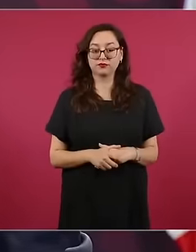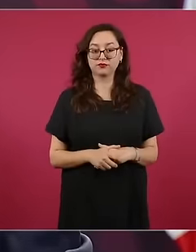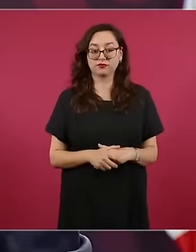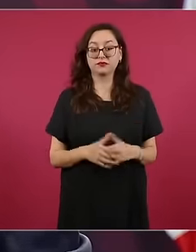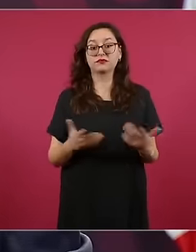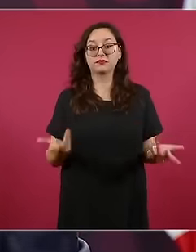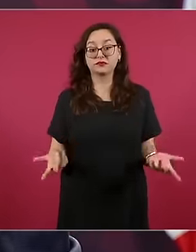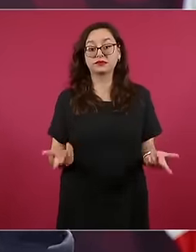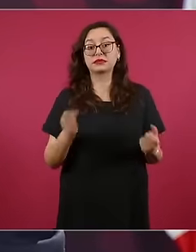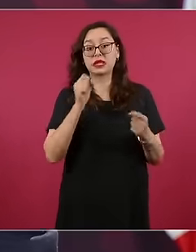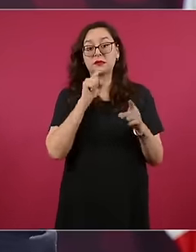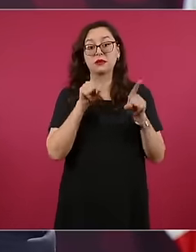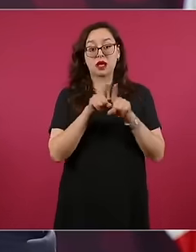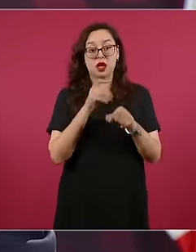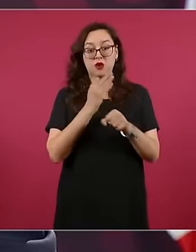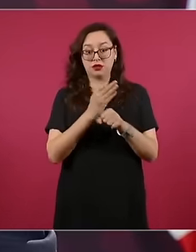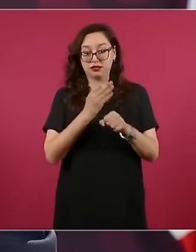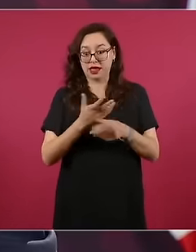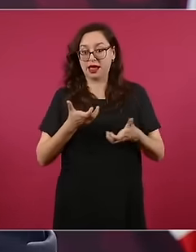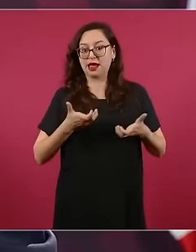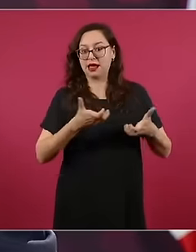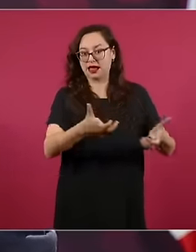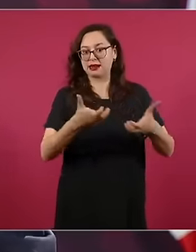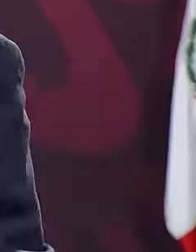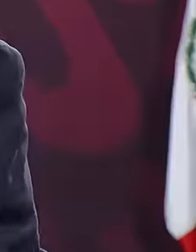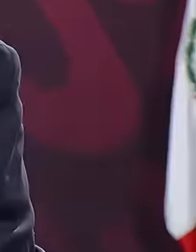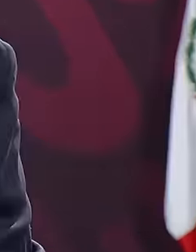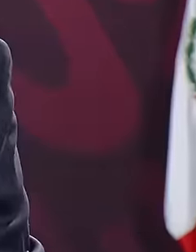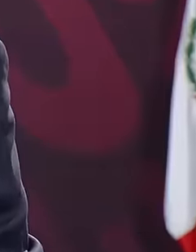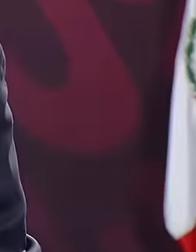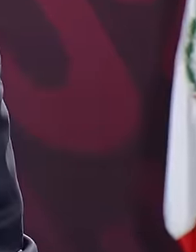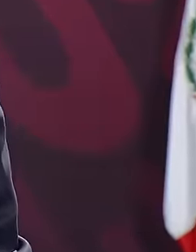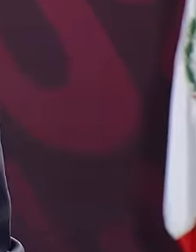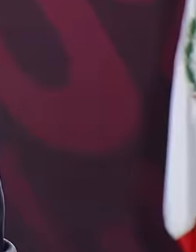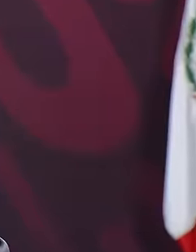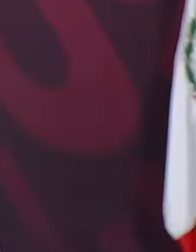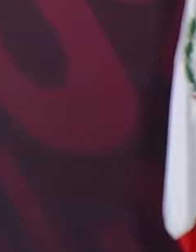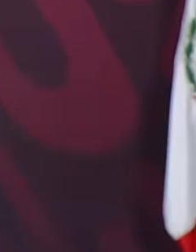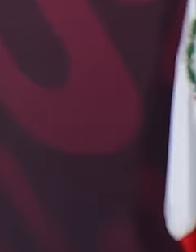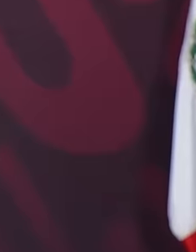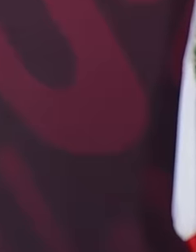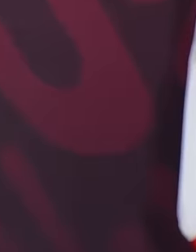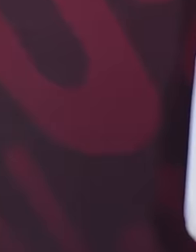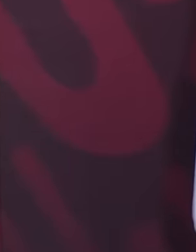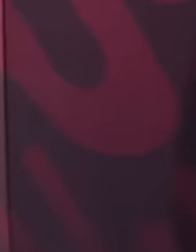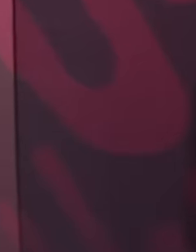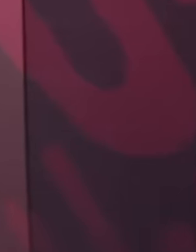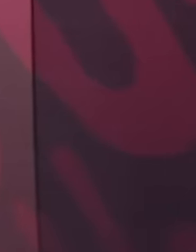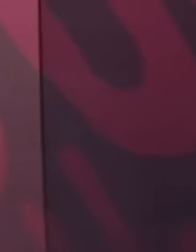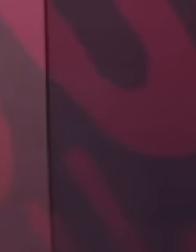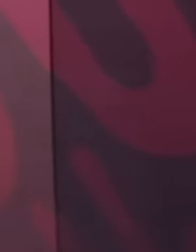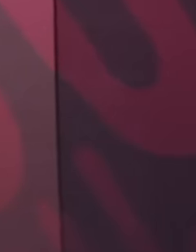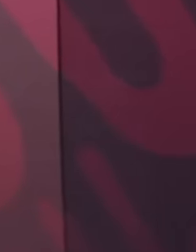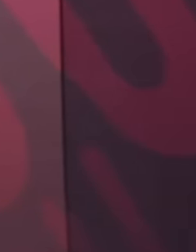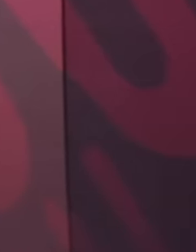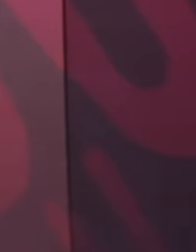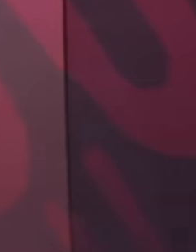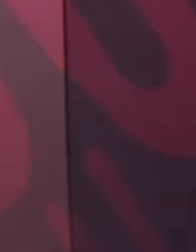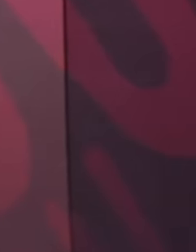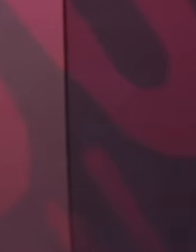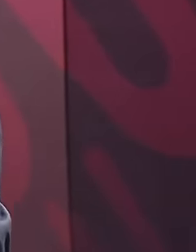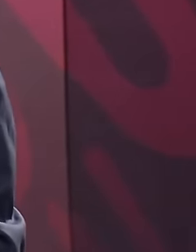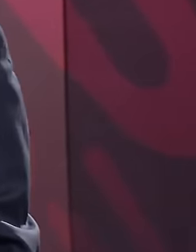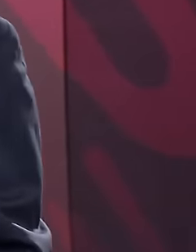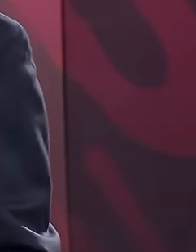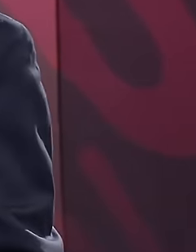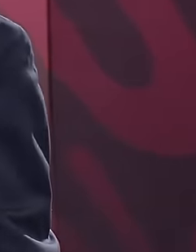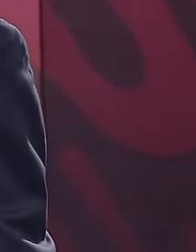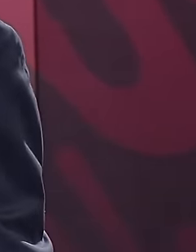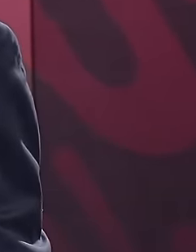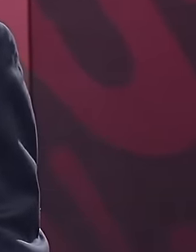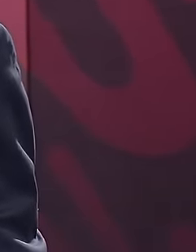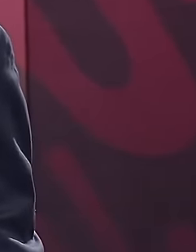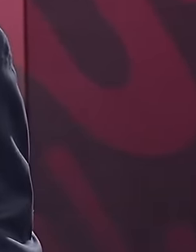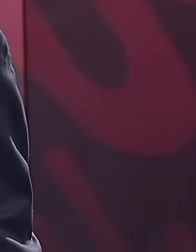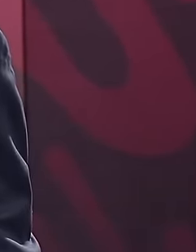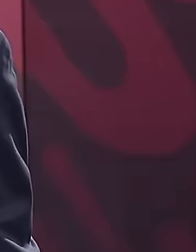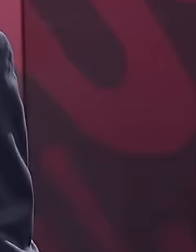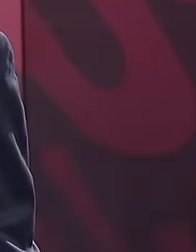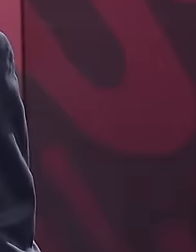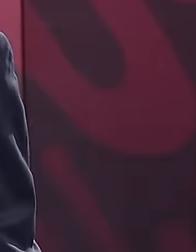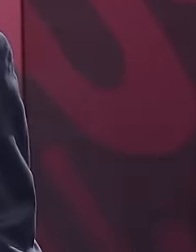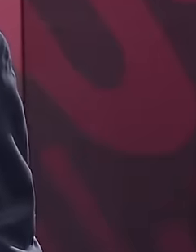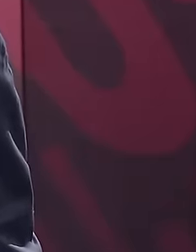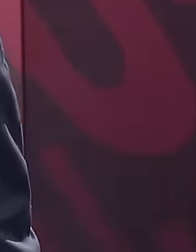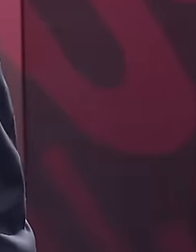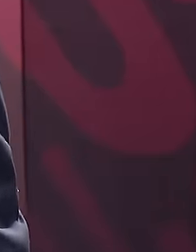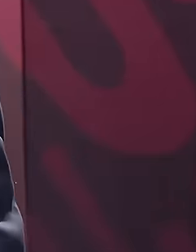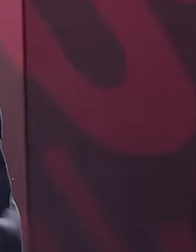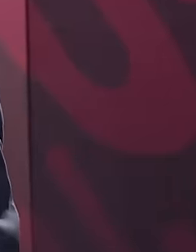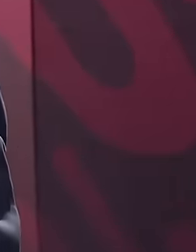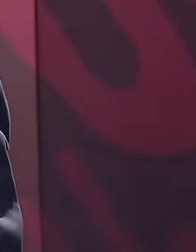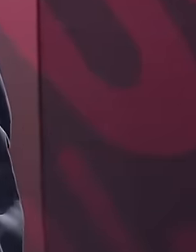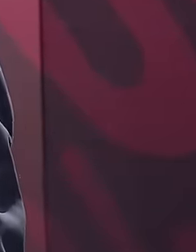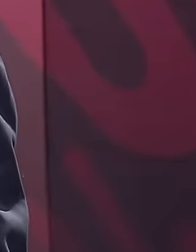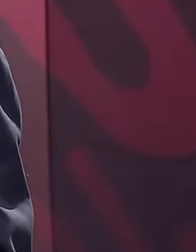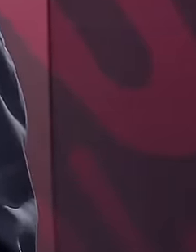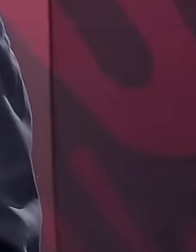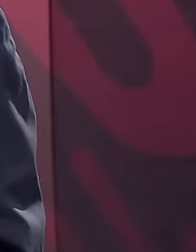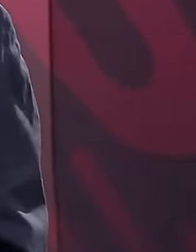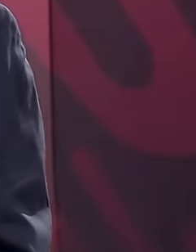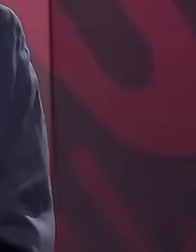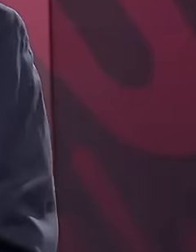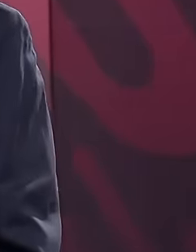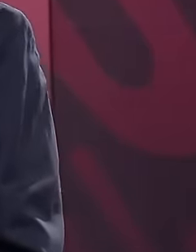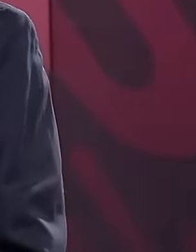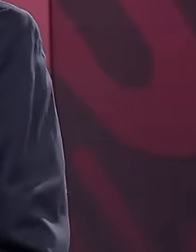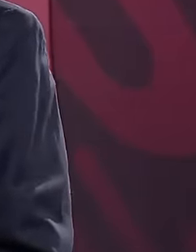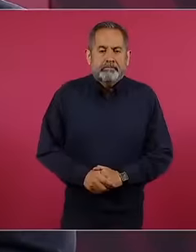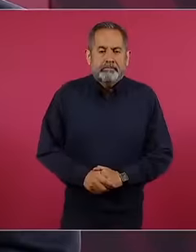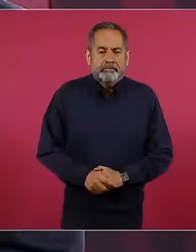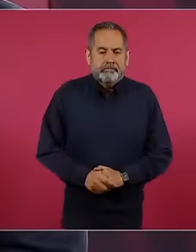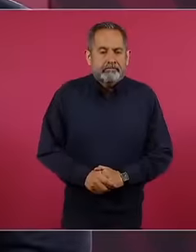road like a kind of fever No, it's not a fever, this is a rash from some